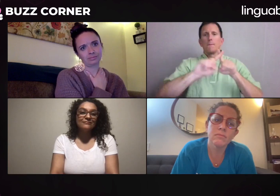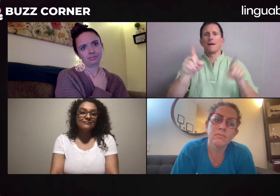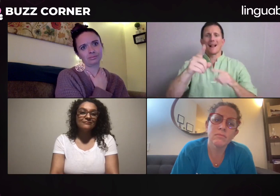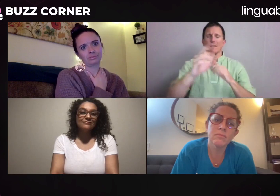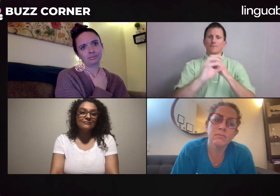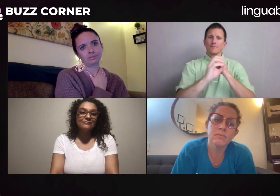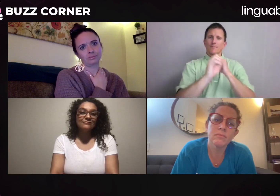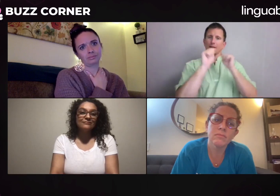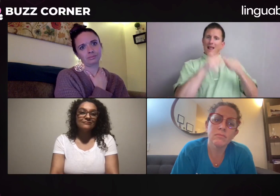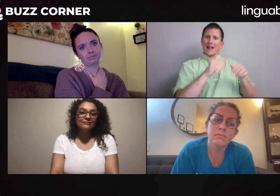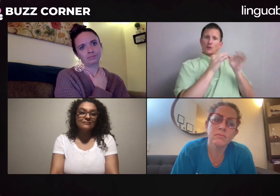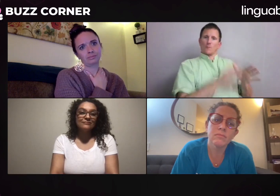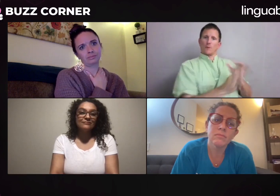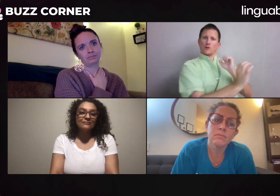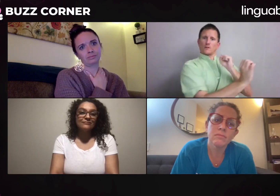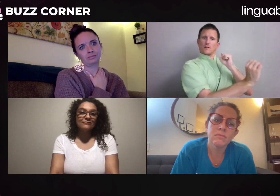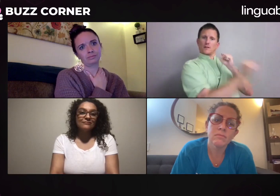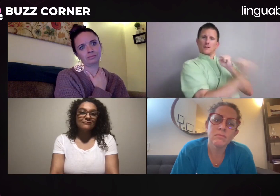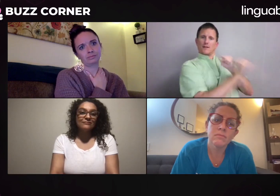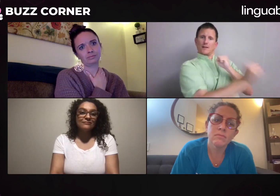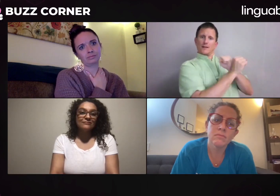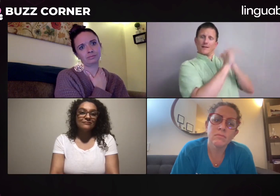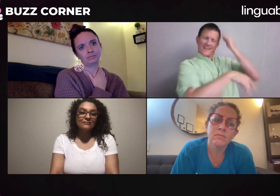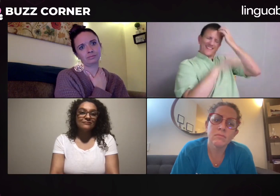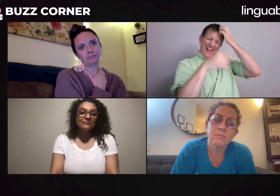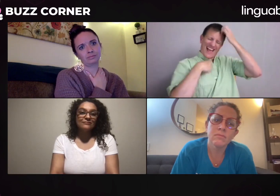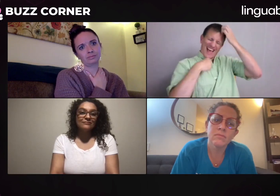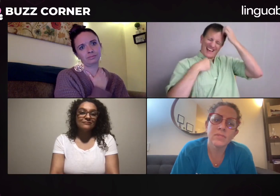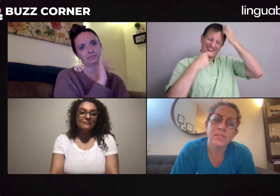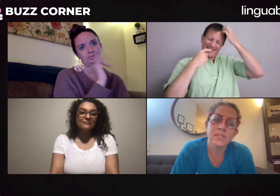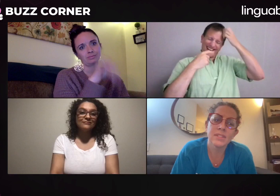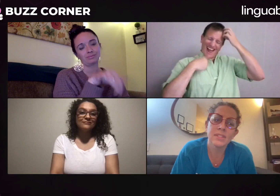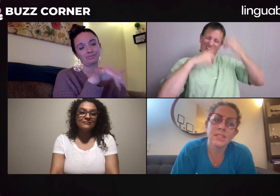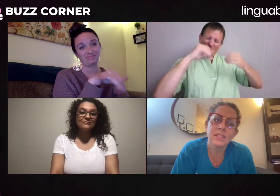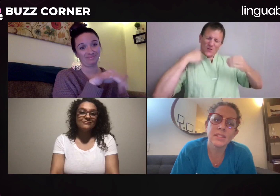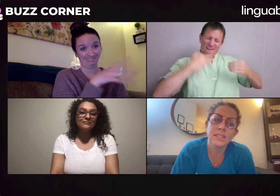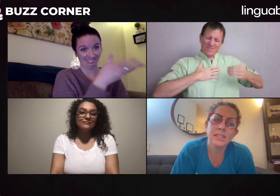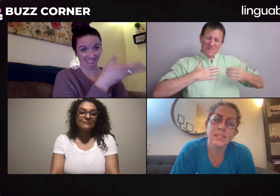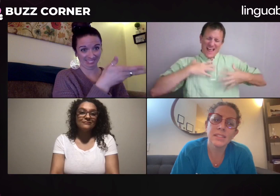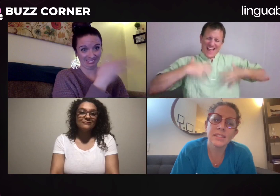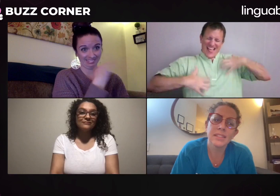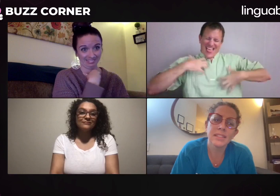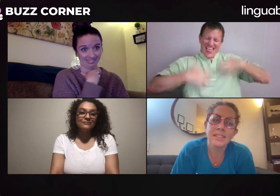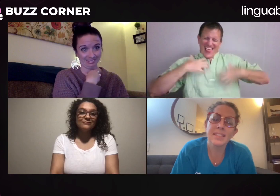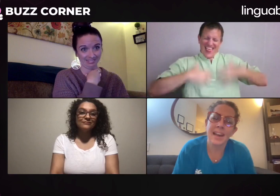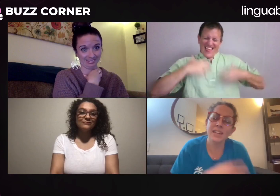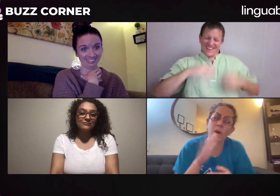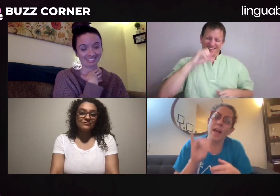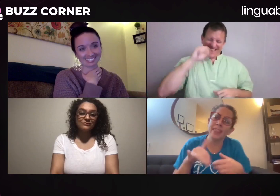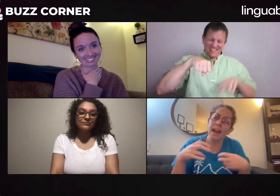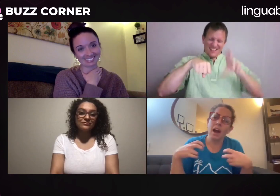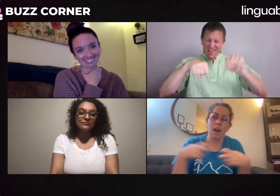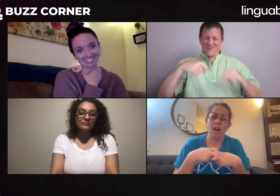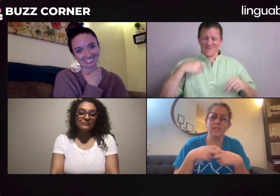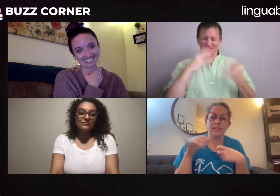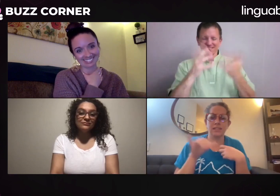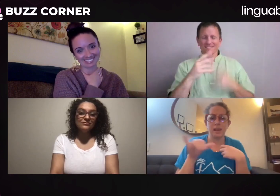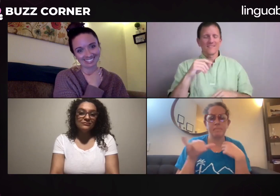but can the interpreter promote the event? That's where I'm having a little bit of a ‘yes no yes no’ thing happening.